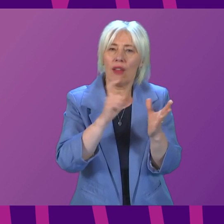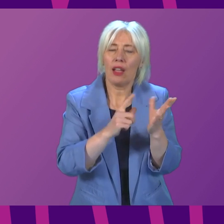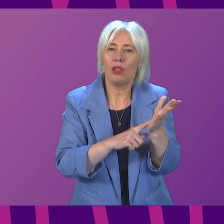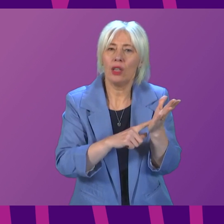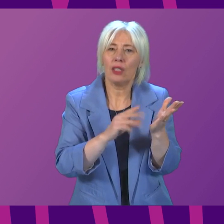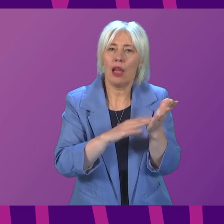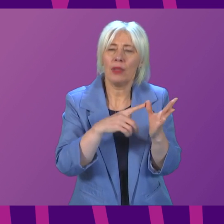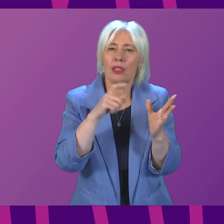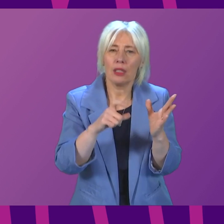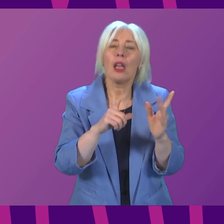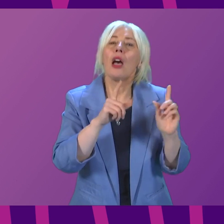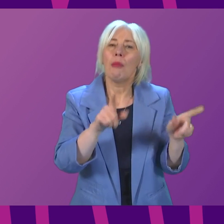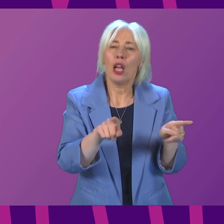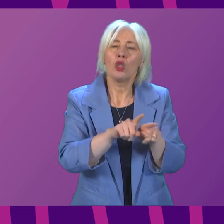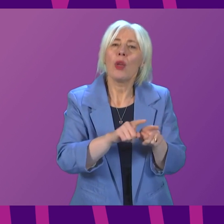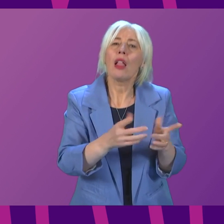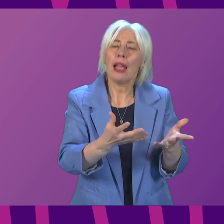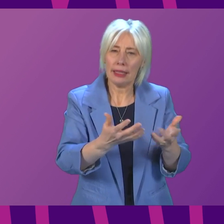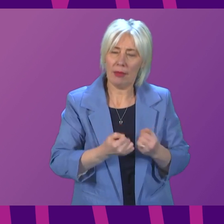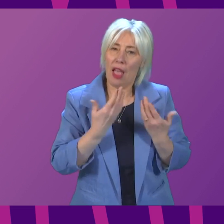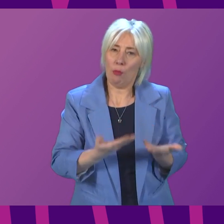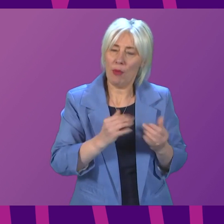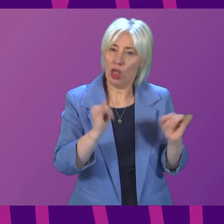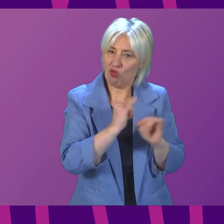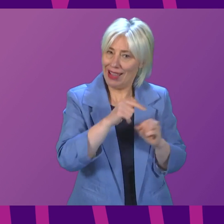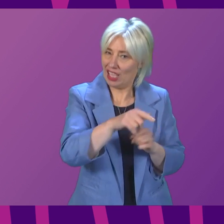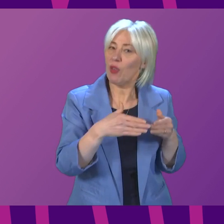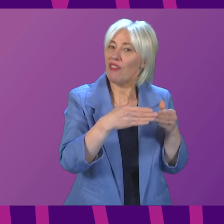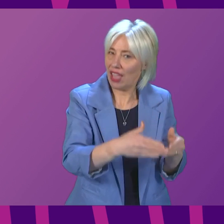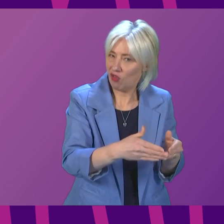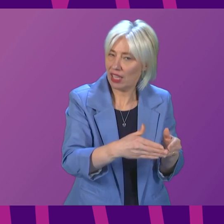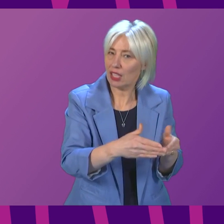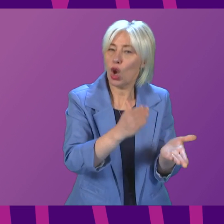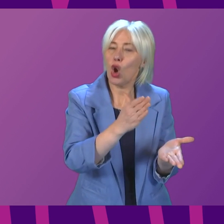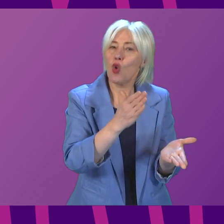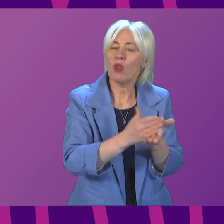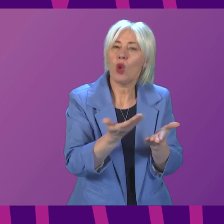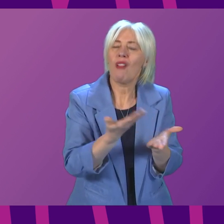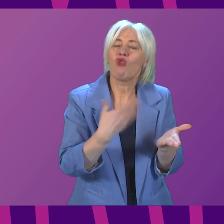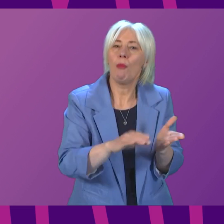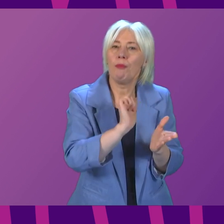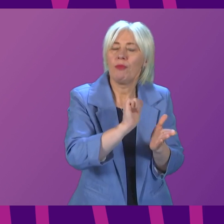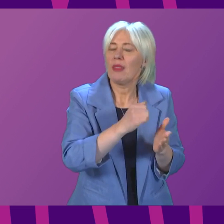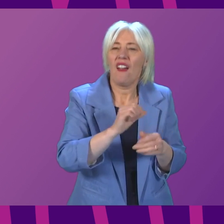Does she accept that the current ferries crisis is the result of a failure to invest in new